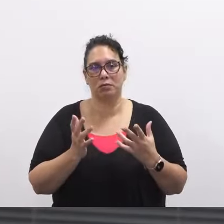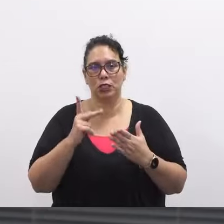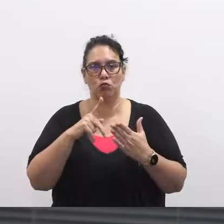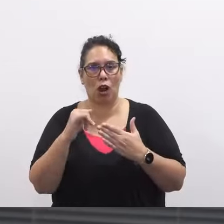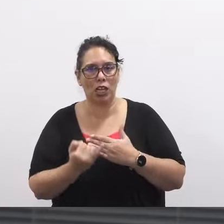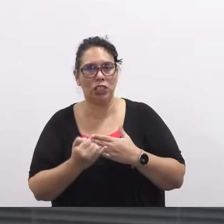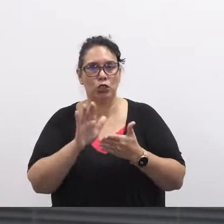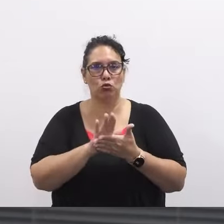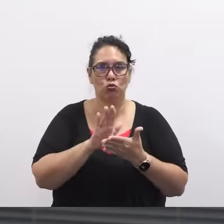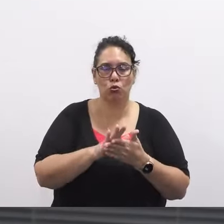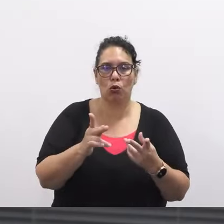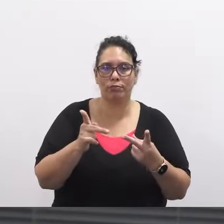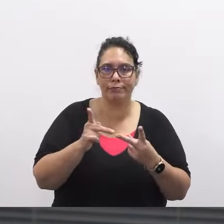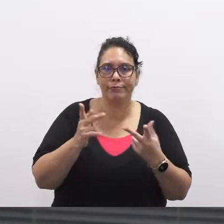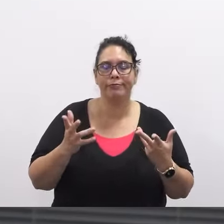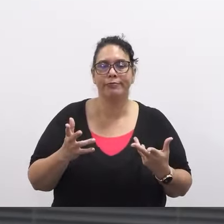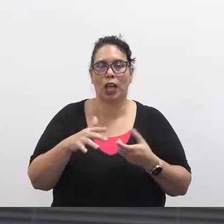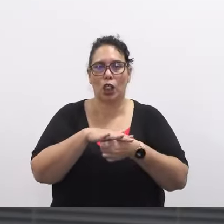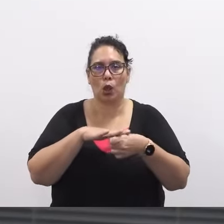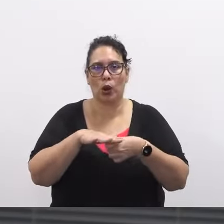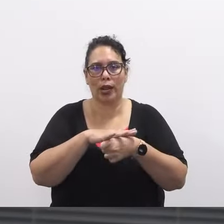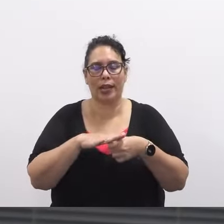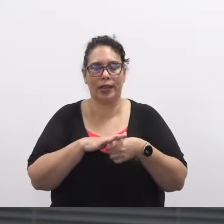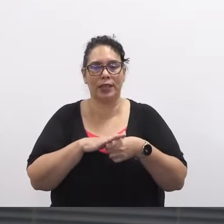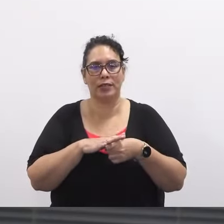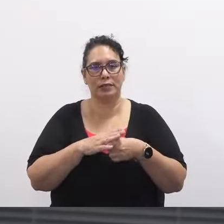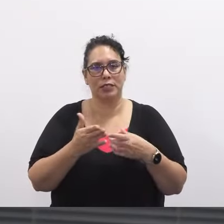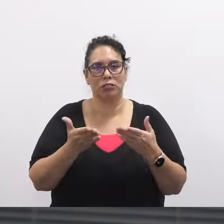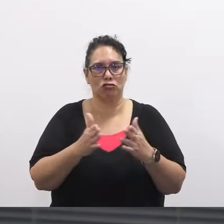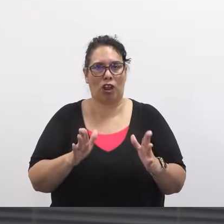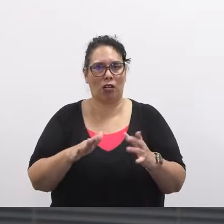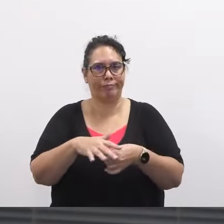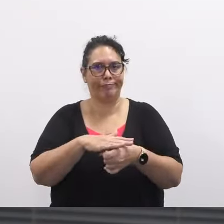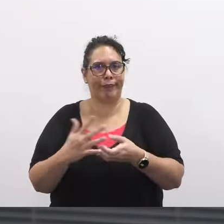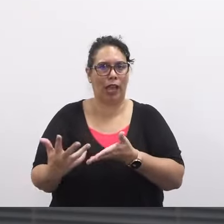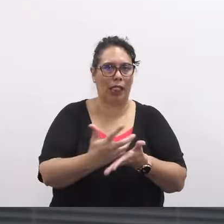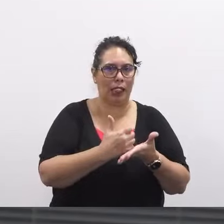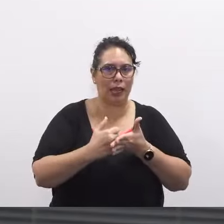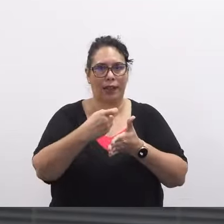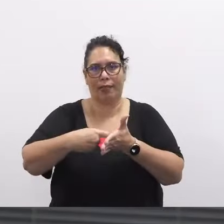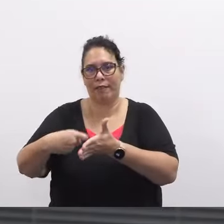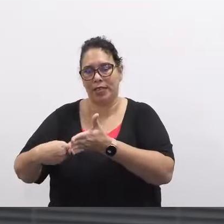or school sites located within the general vicinity where we collected the majority of the fees.